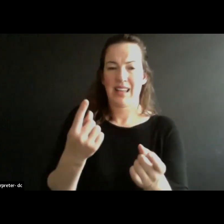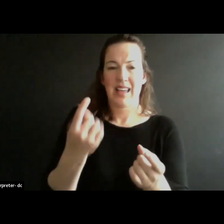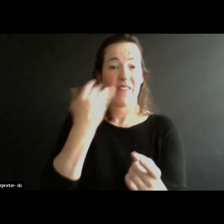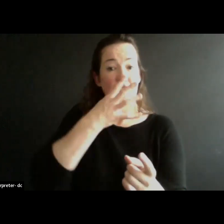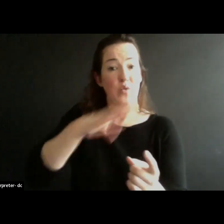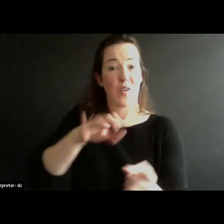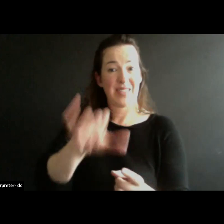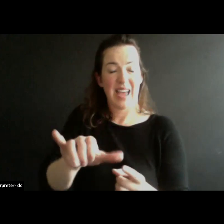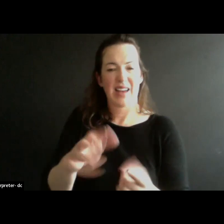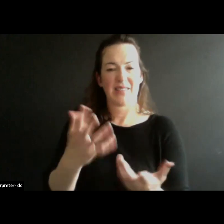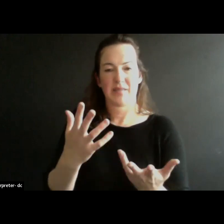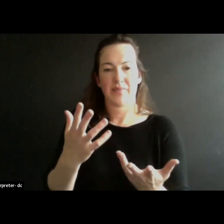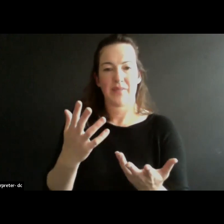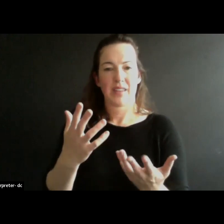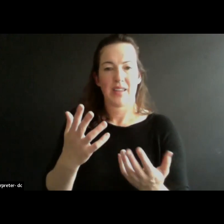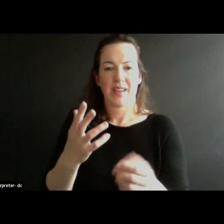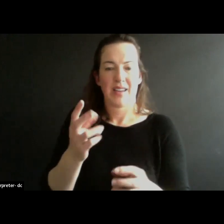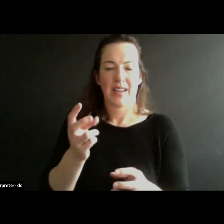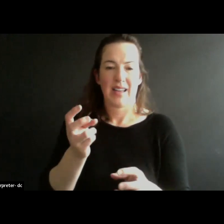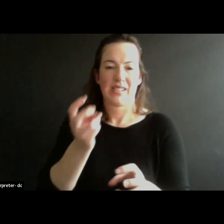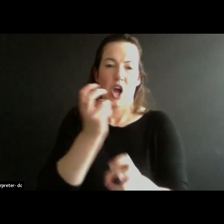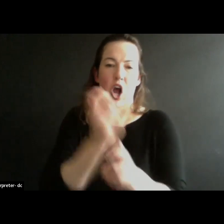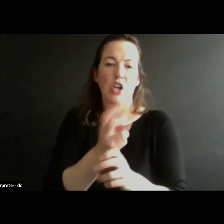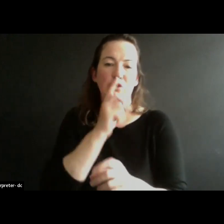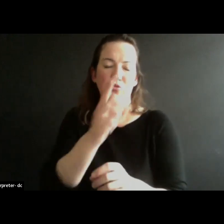to dismantle that system, and therefore fully. Address, the digital divide in the kind of